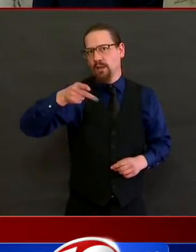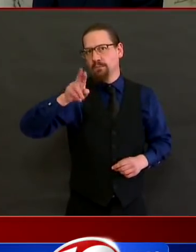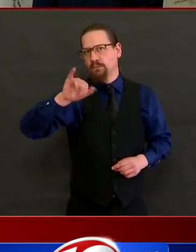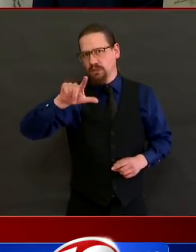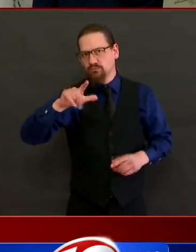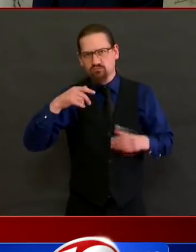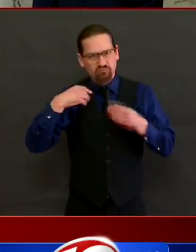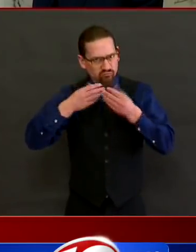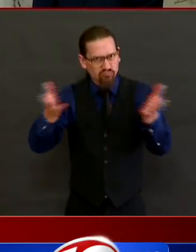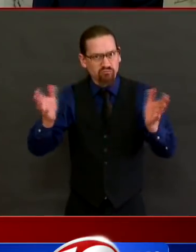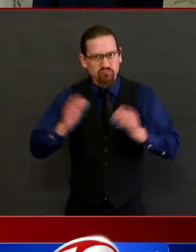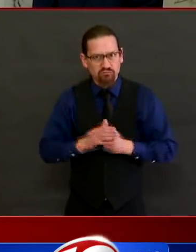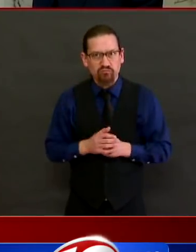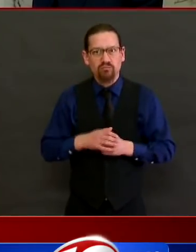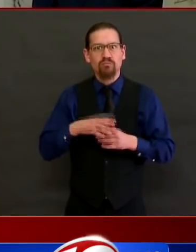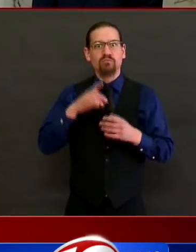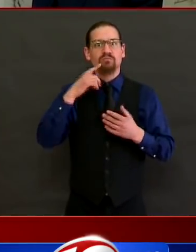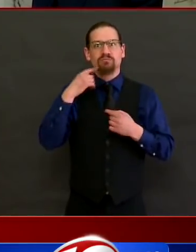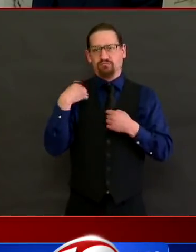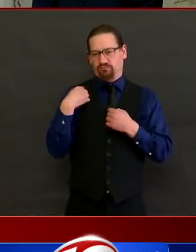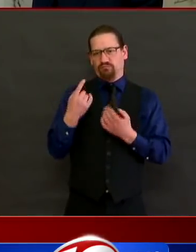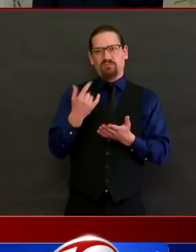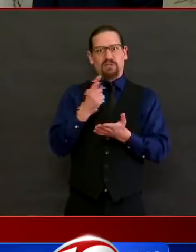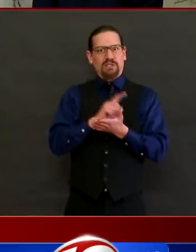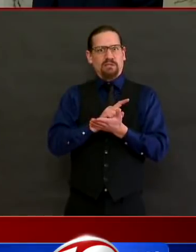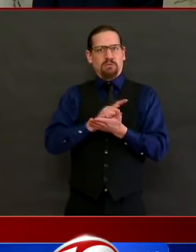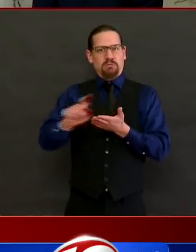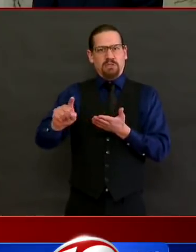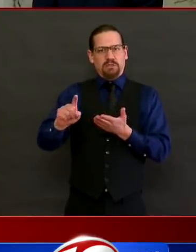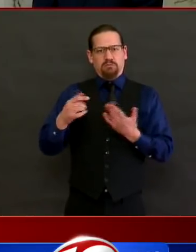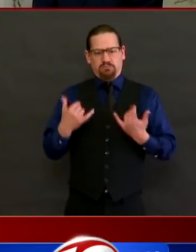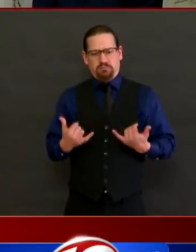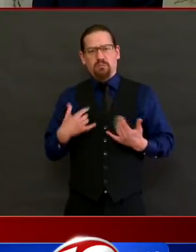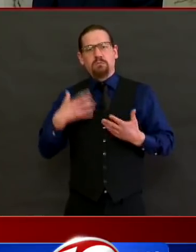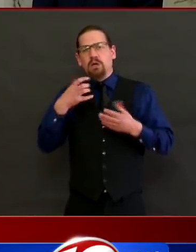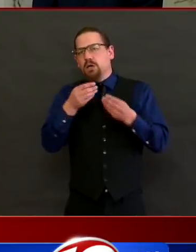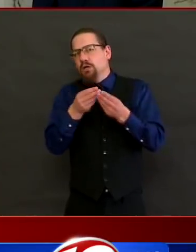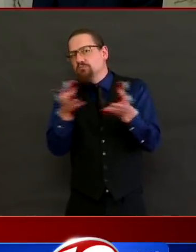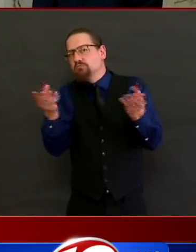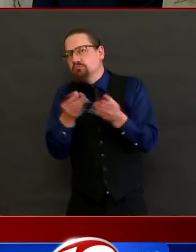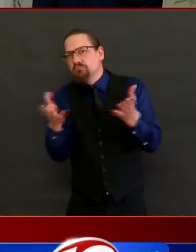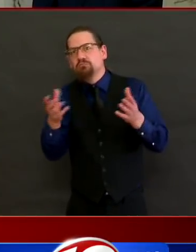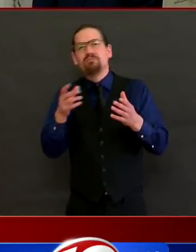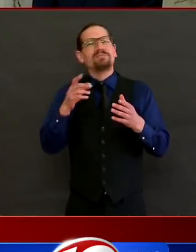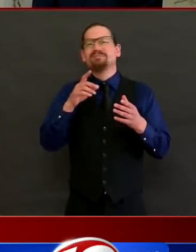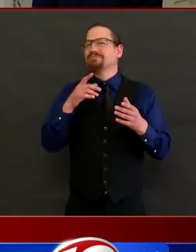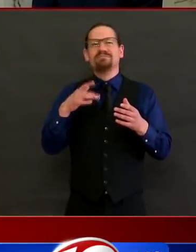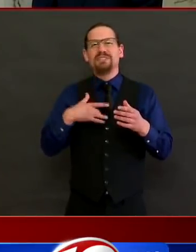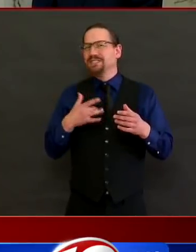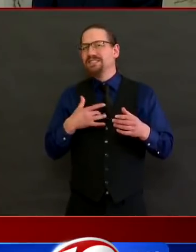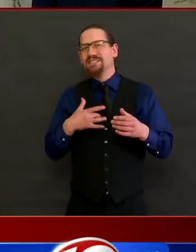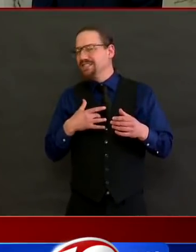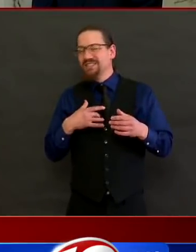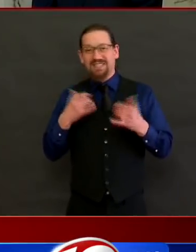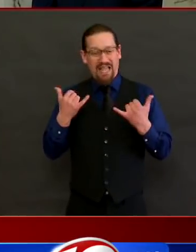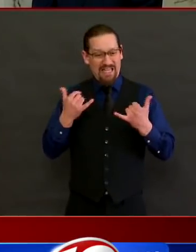I HAD HOPED TO BE ABLE TO MAKE AN ANNOUNCEMENT THIS WEEK, GIVING GUIDANCE FOR THE REST OF THE SCHOOL YEAR. I AM GOING TO HOLD OFF ON THAT